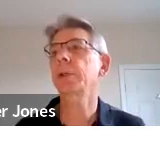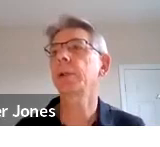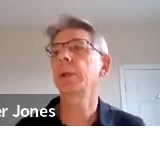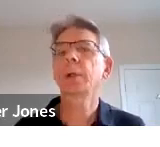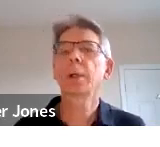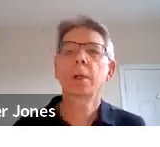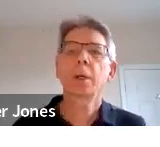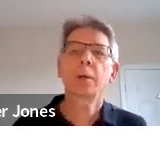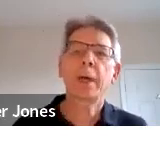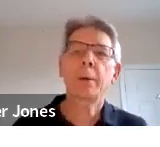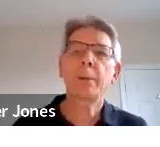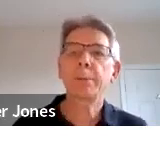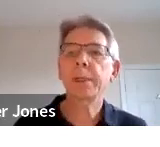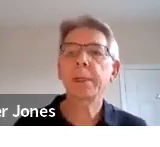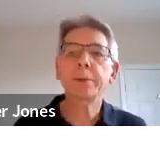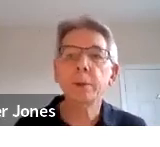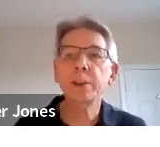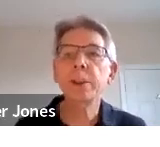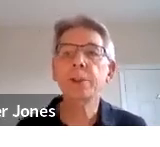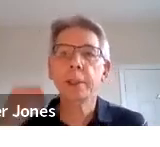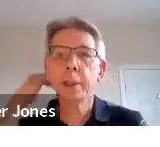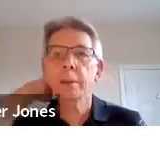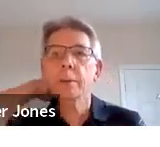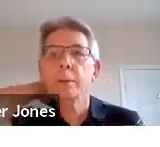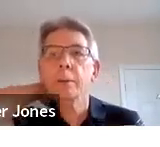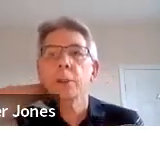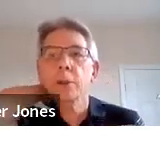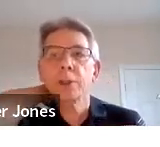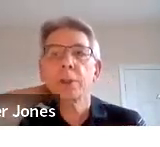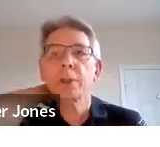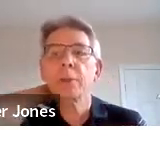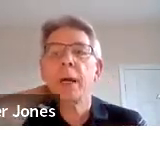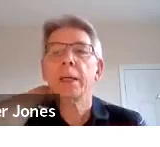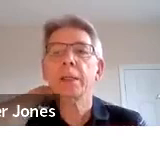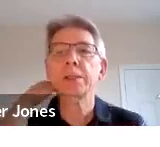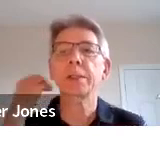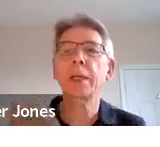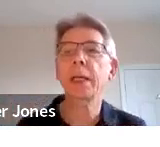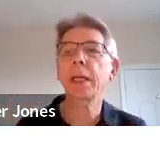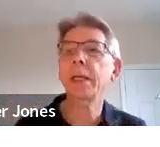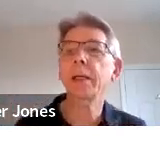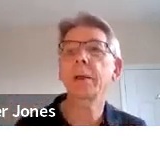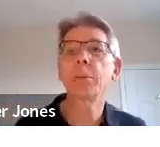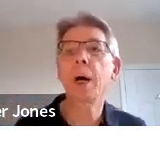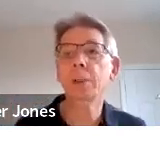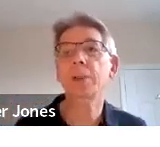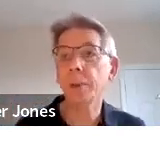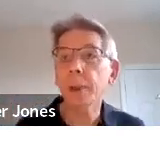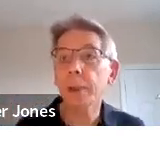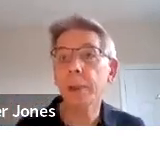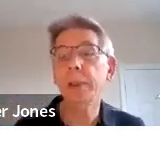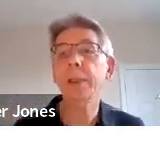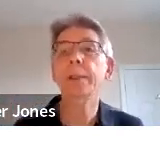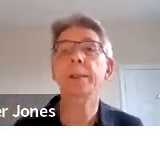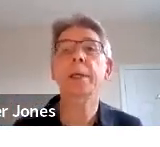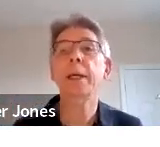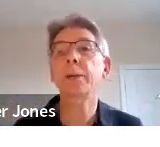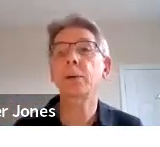and we've also been and we've also been considering the extent ent to which that ent to which that may be to which that may be an ethnocentric Eurocentric